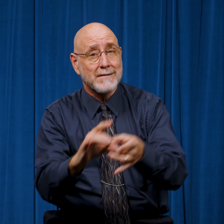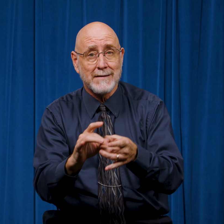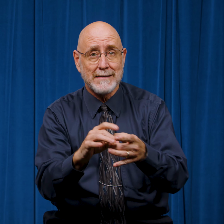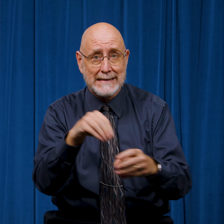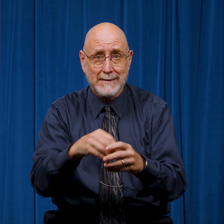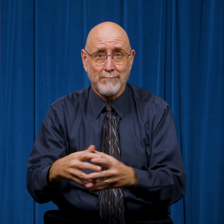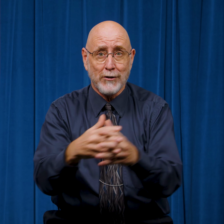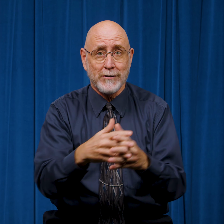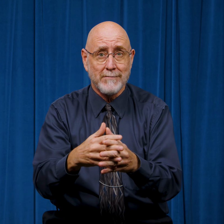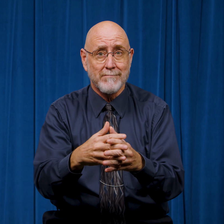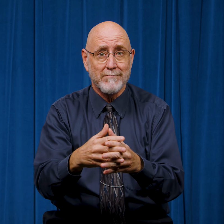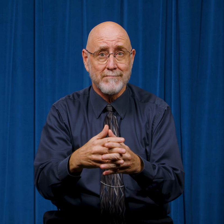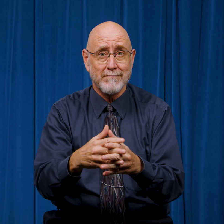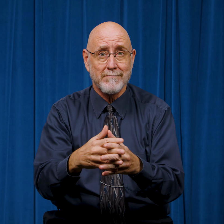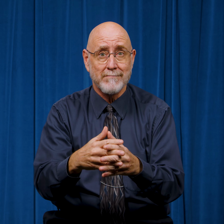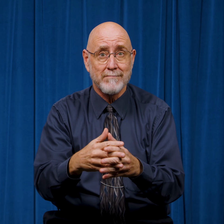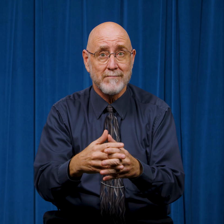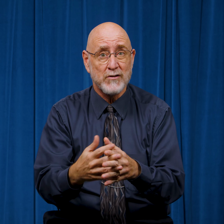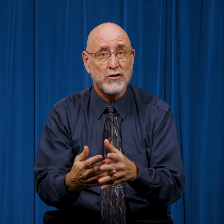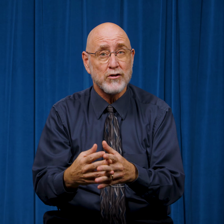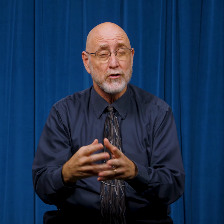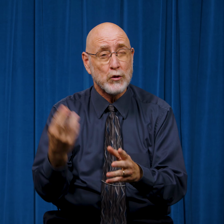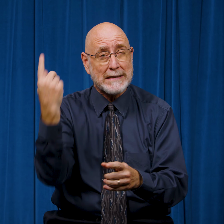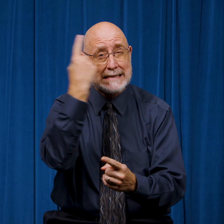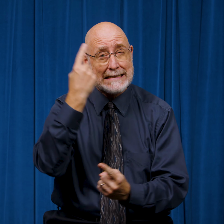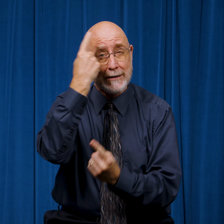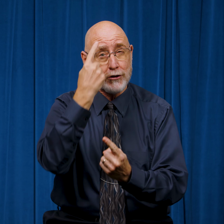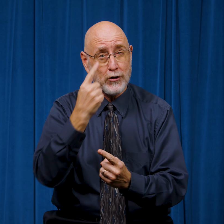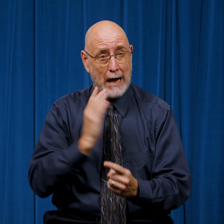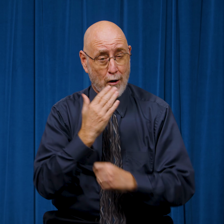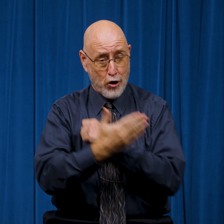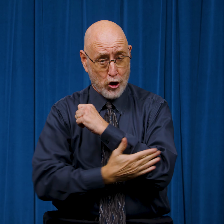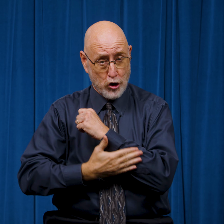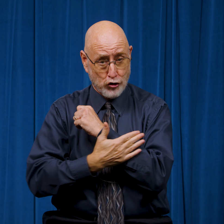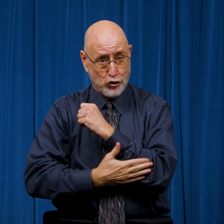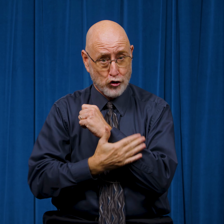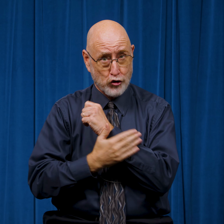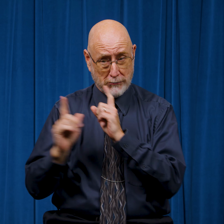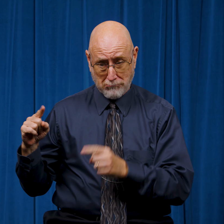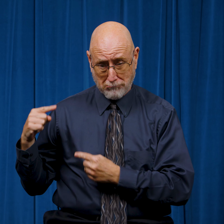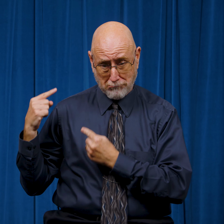as we go back to consider the deep roots for how our country has held its view of